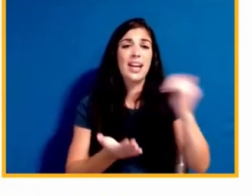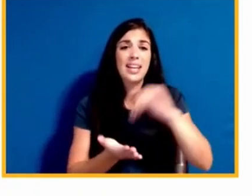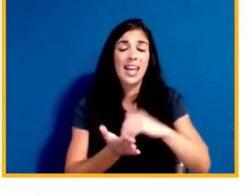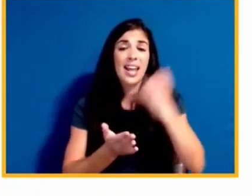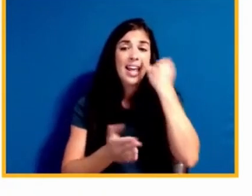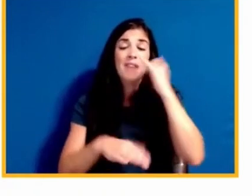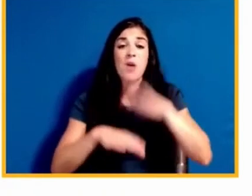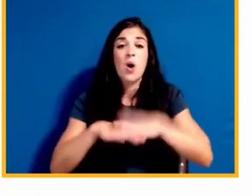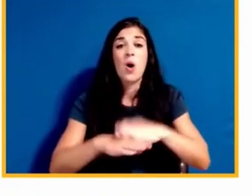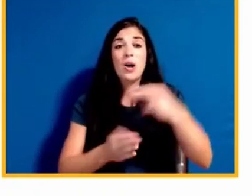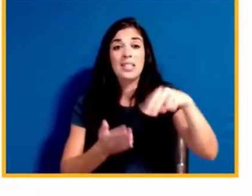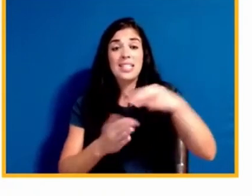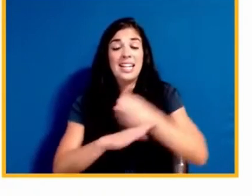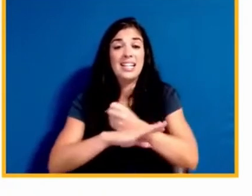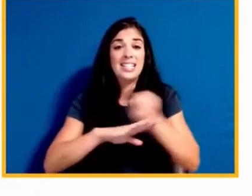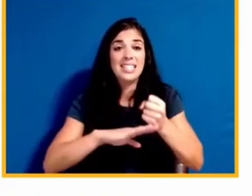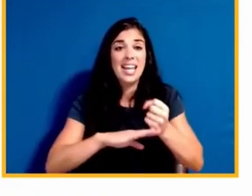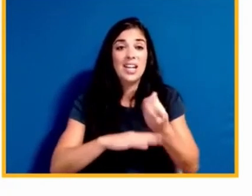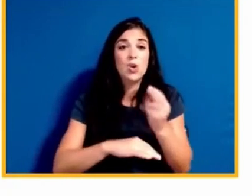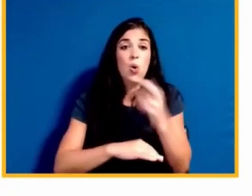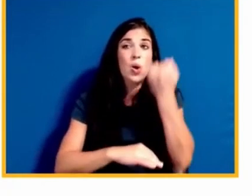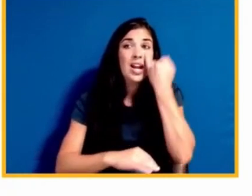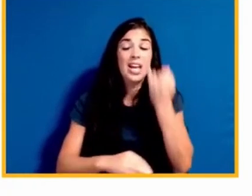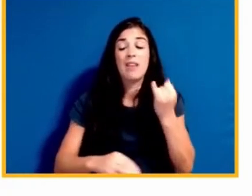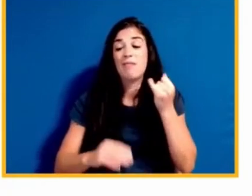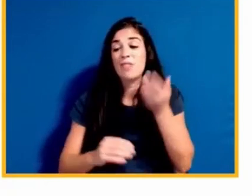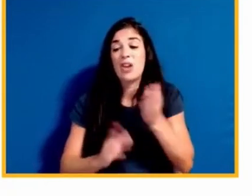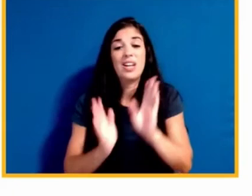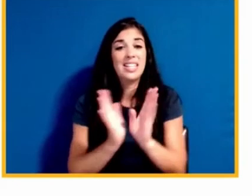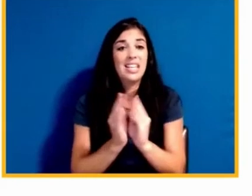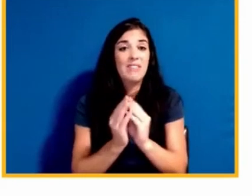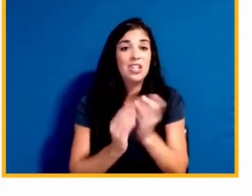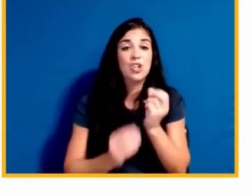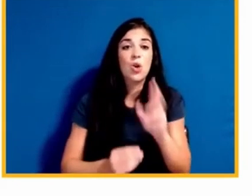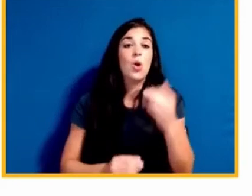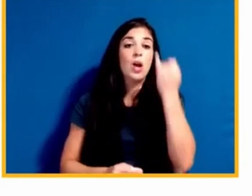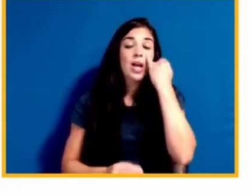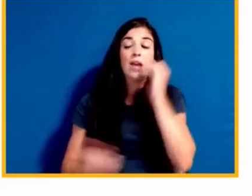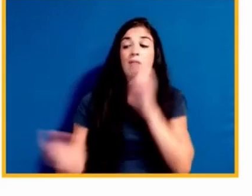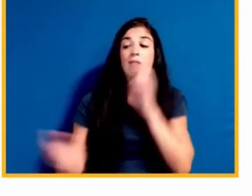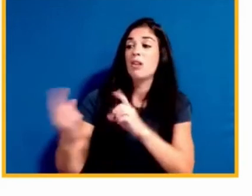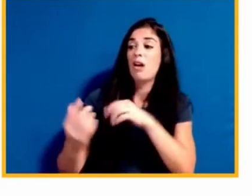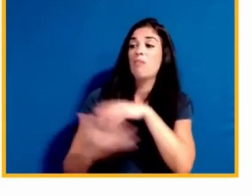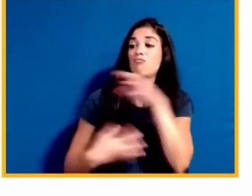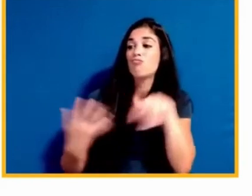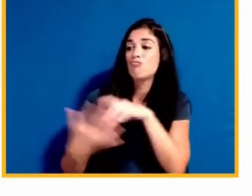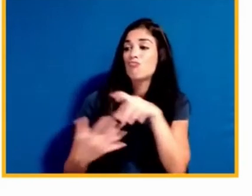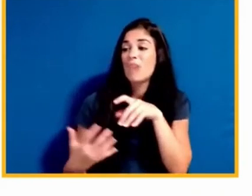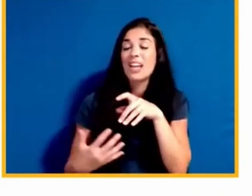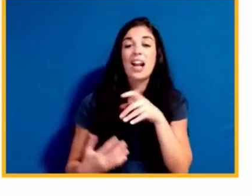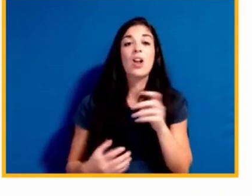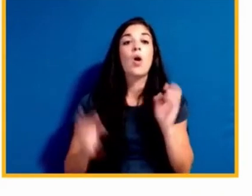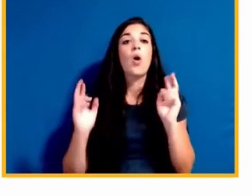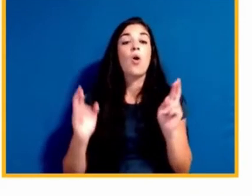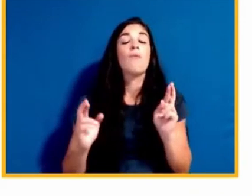dance competition stage, whether it just be at a convention, whether it just be hanging out together. But hopefully this time next year,